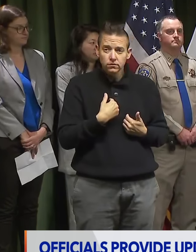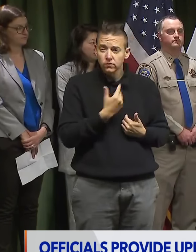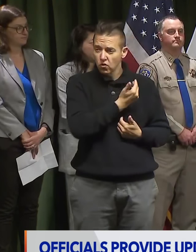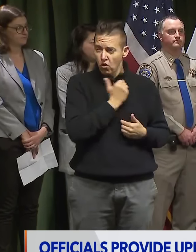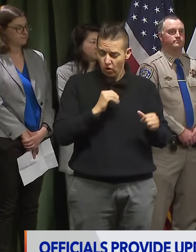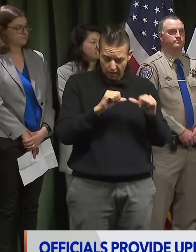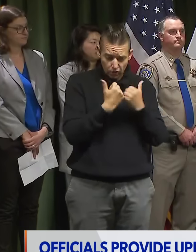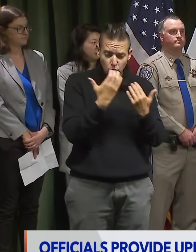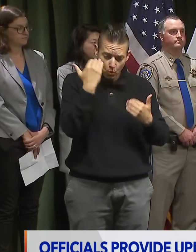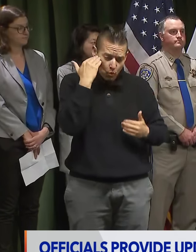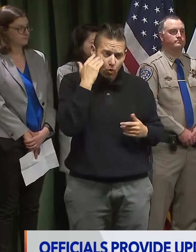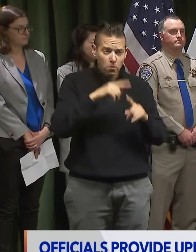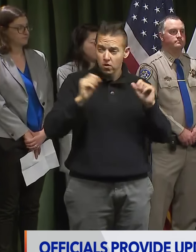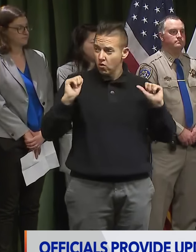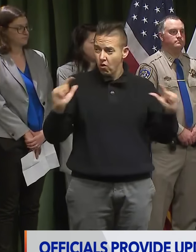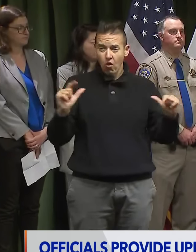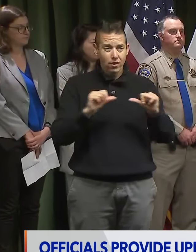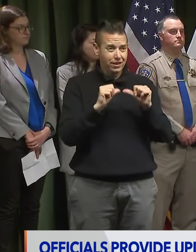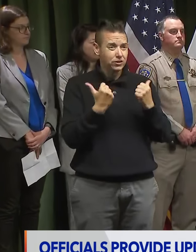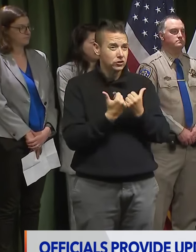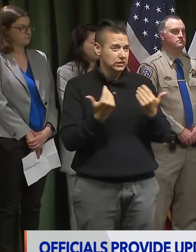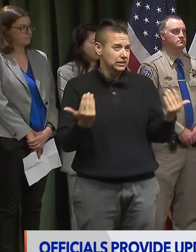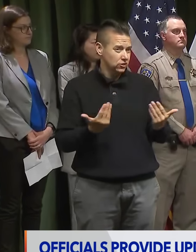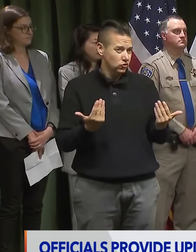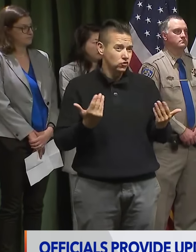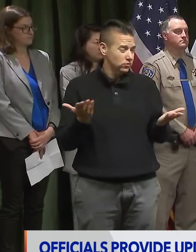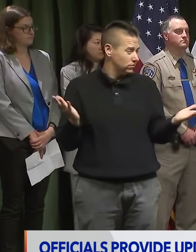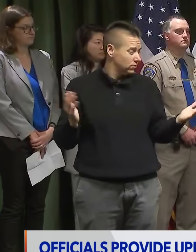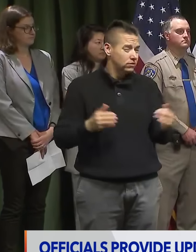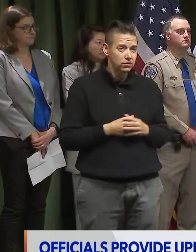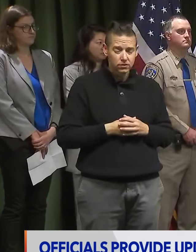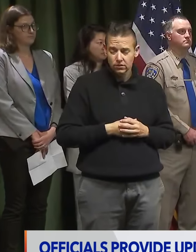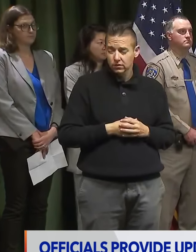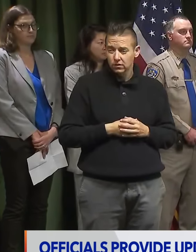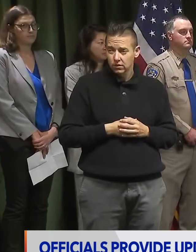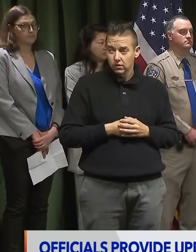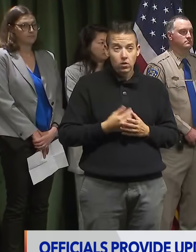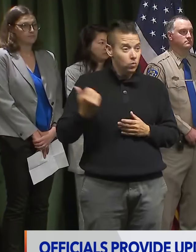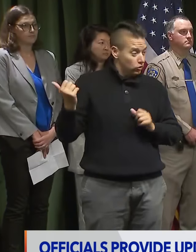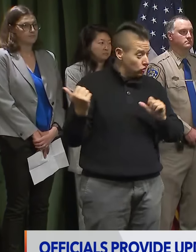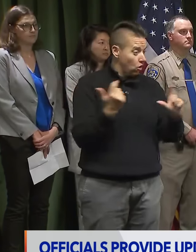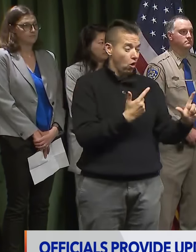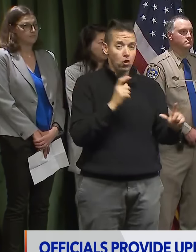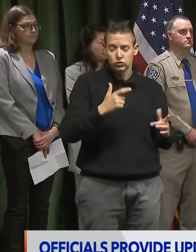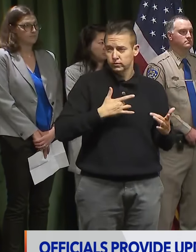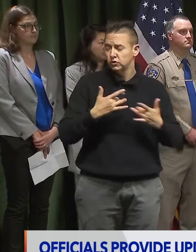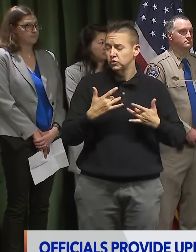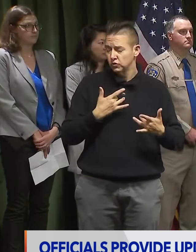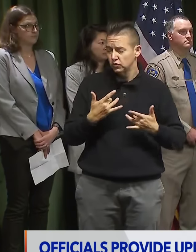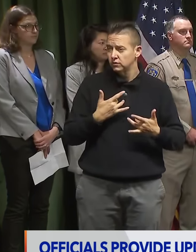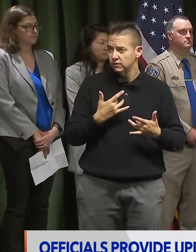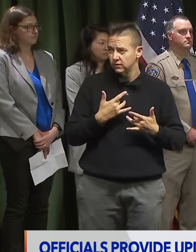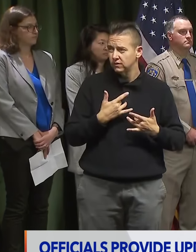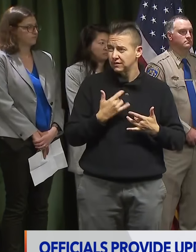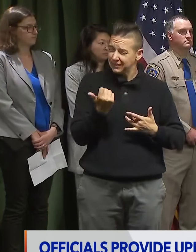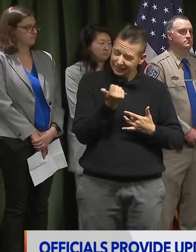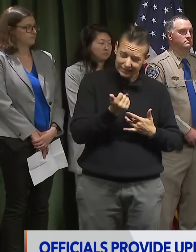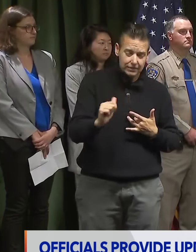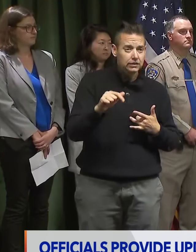IN THAT SAME SURVIVE. WE WILL DIG INTO THAT A LOT WE WANT TO KNOW NOT ONLY FOR OUR AGENCY